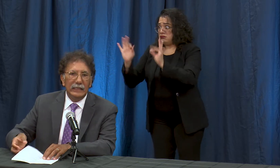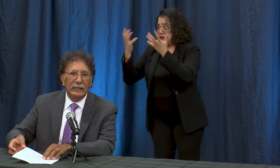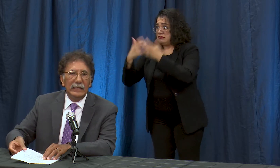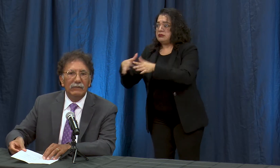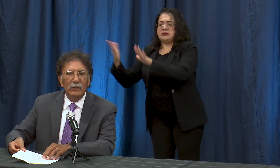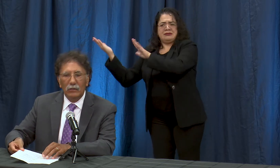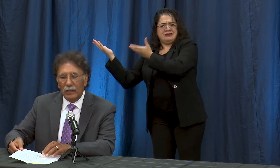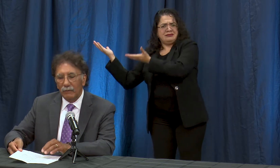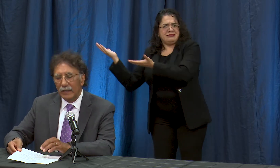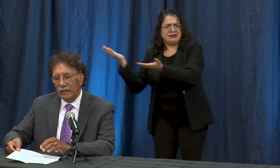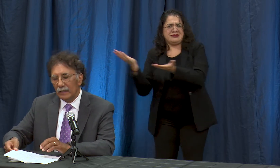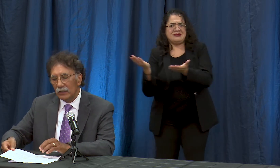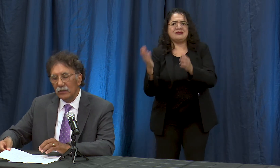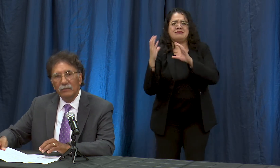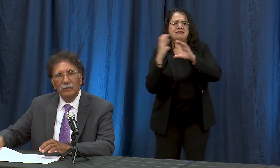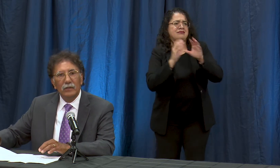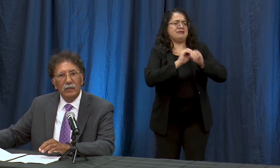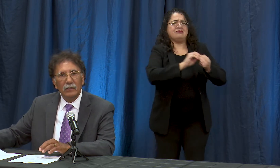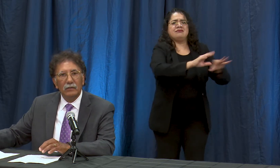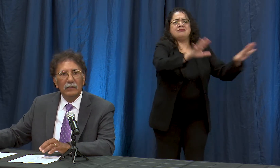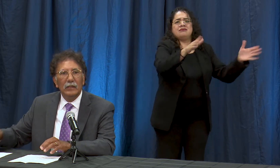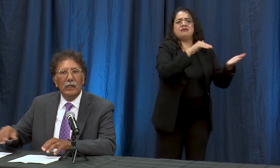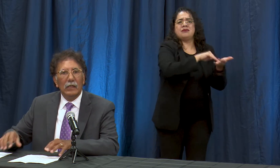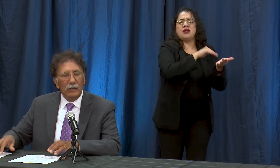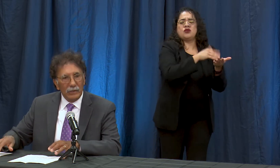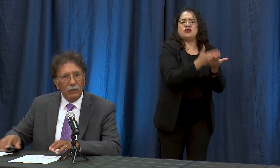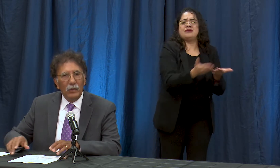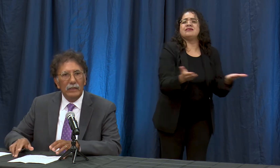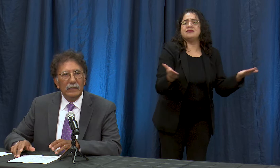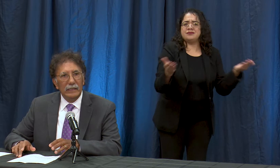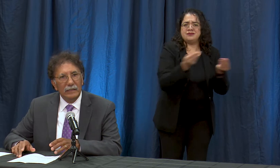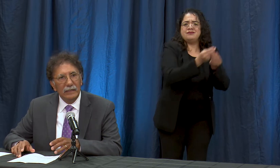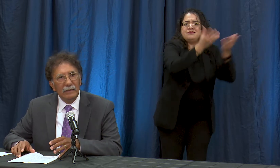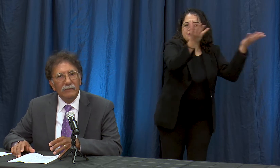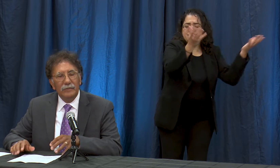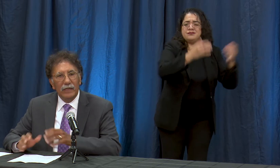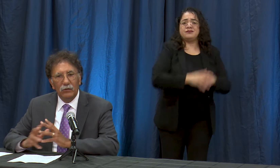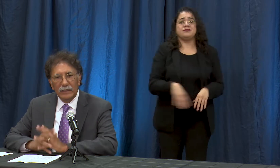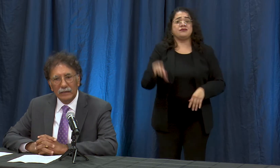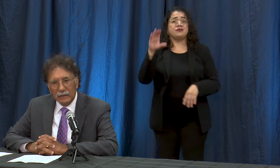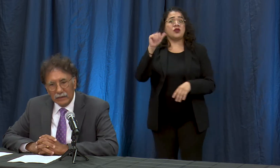even though our mandate is to move cargo number one is to keep not only the